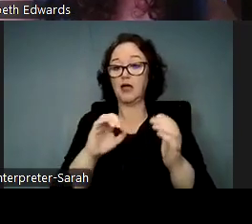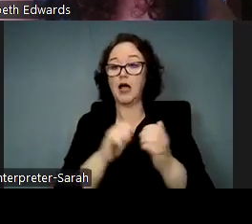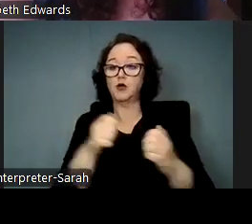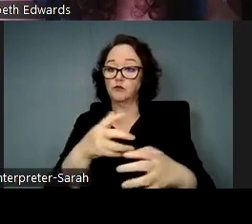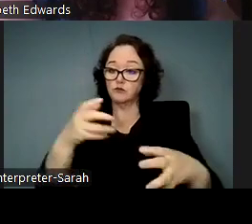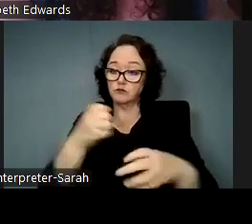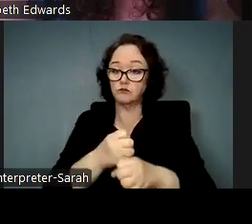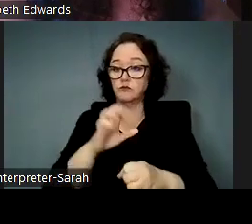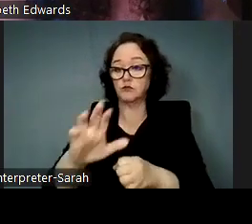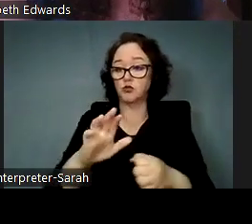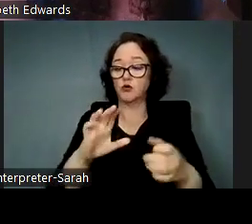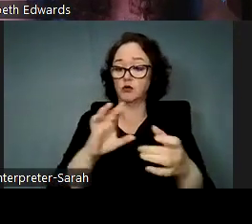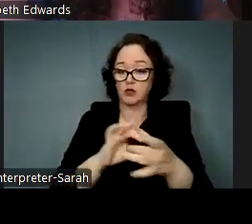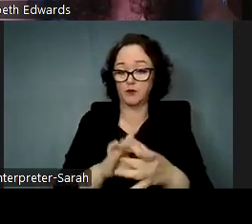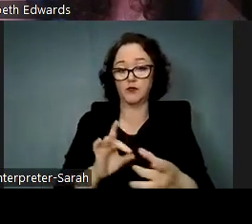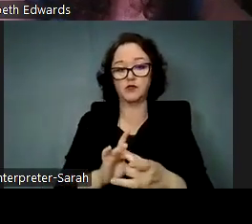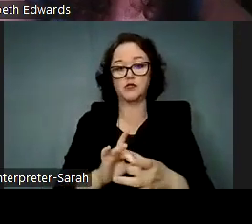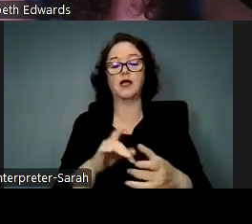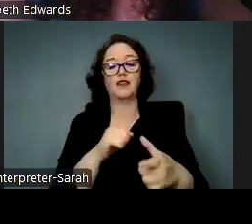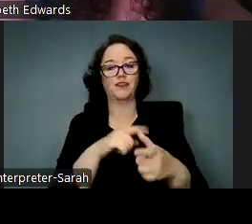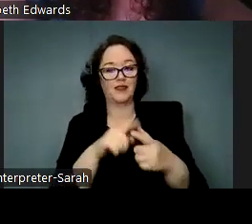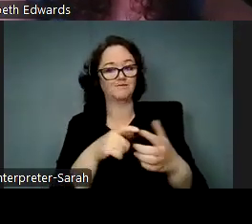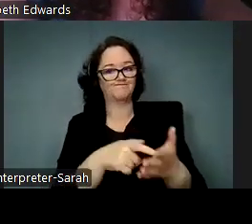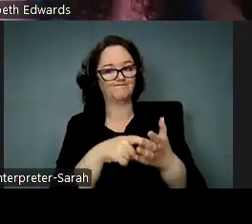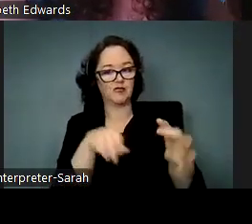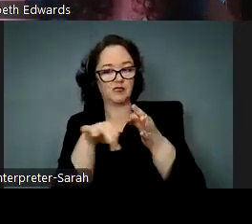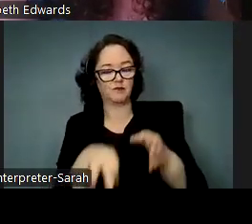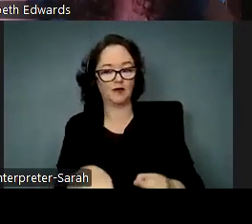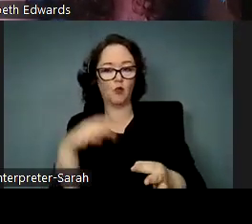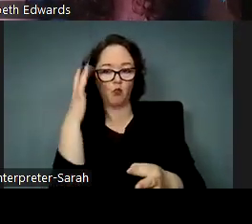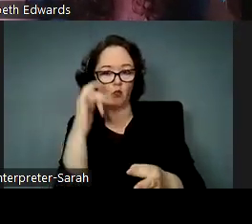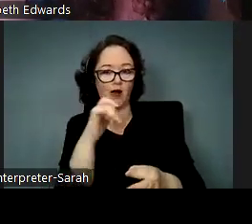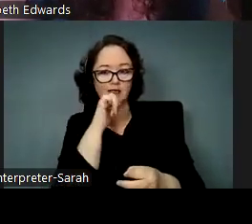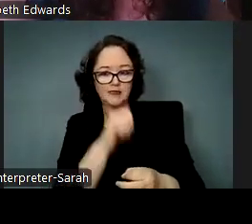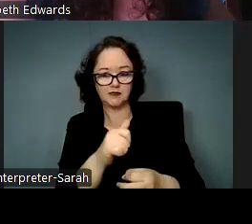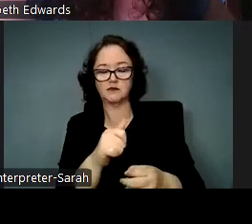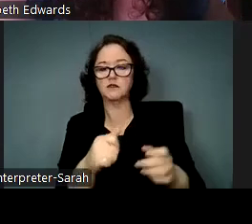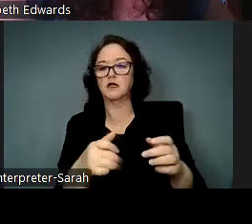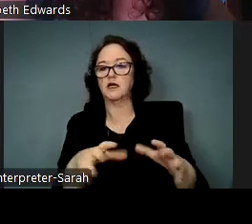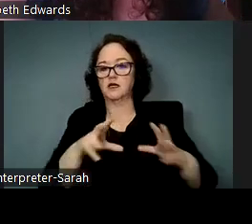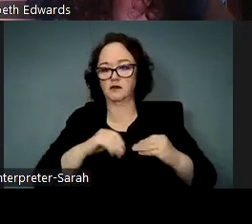why any comments were not adopted. They don't have to respond individually to people, but they are supposed to